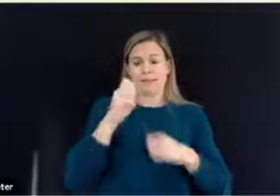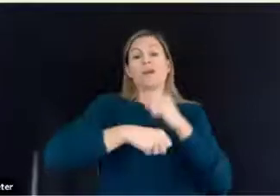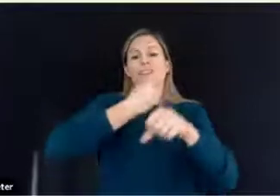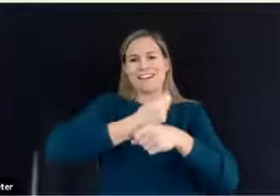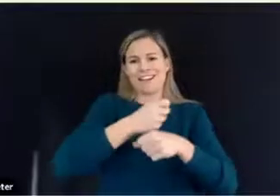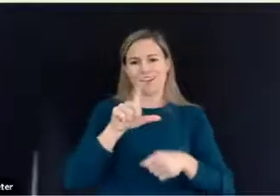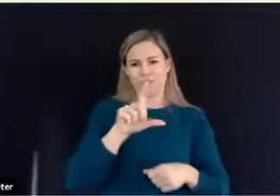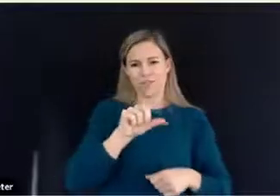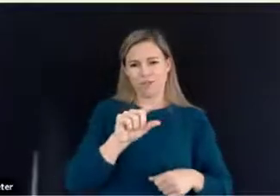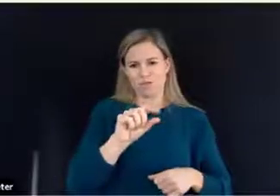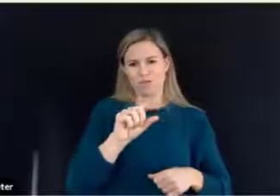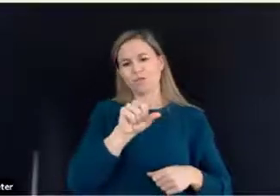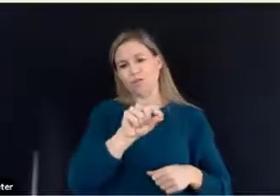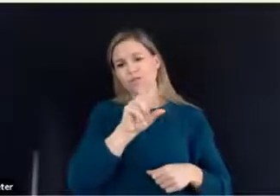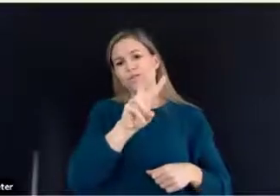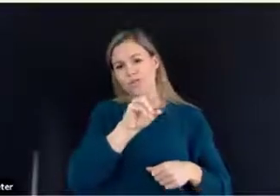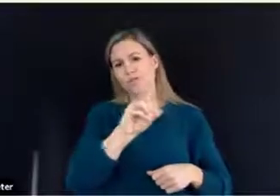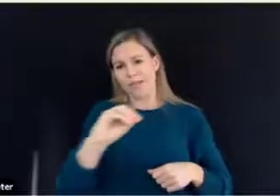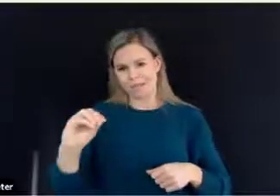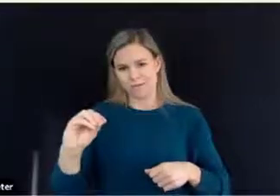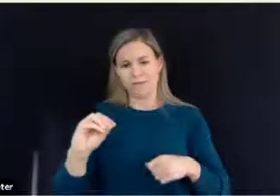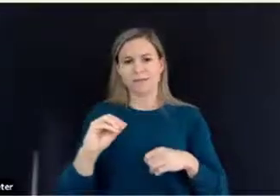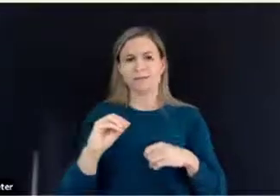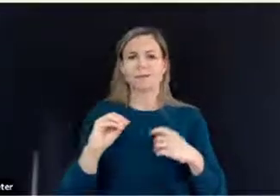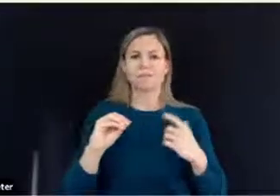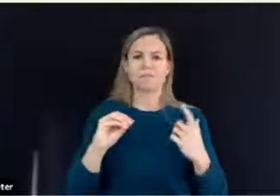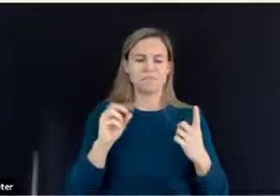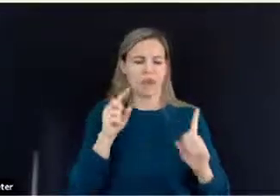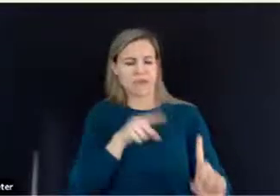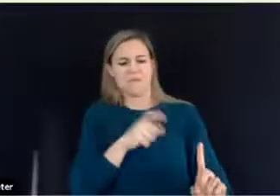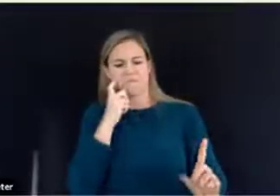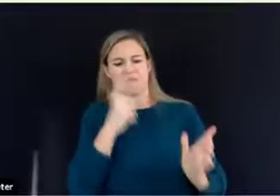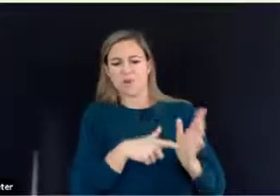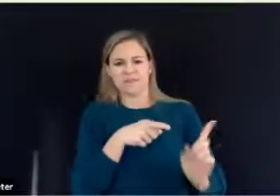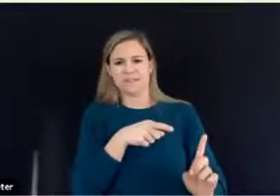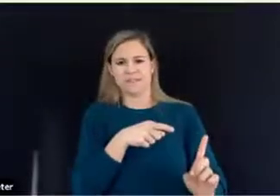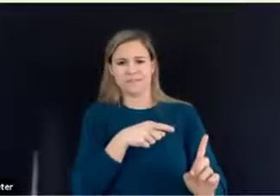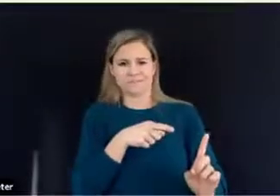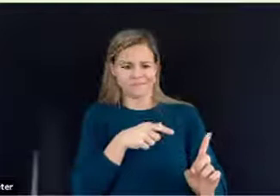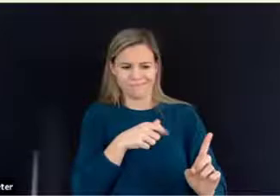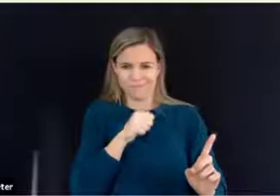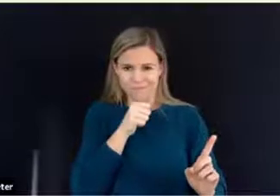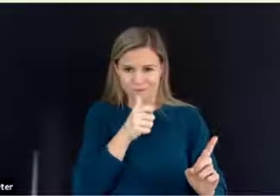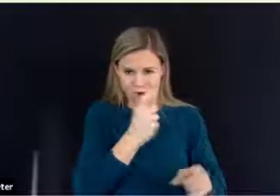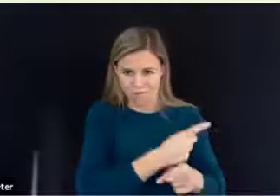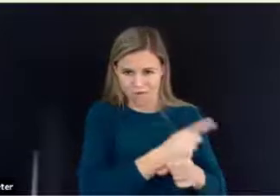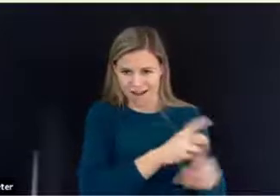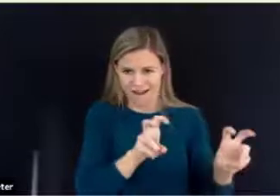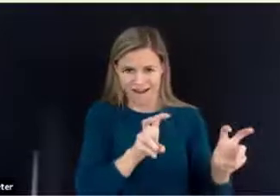We were not a severe case where he was rushed to the NICU, he just had some small, minor things